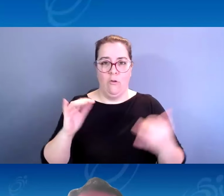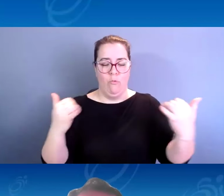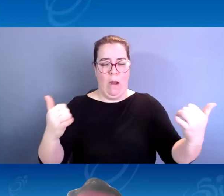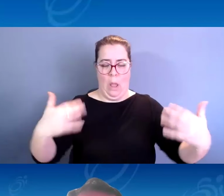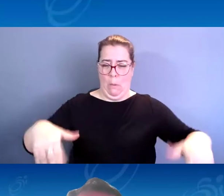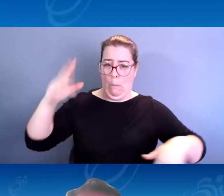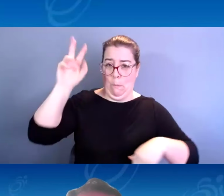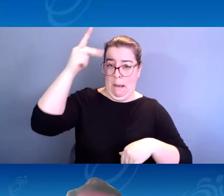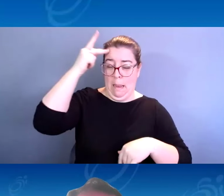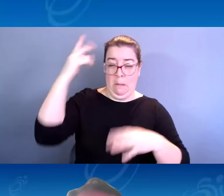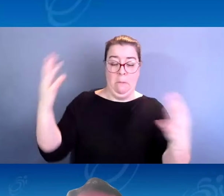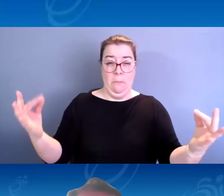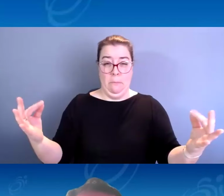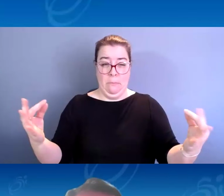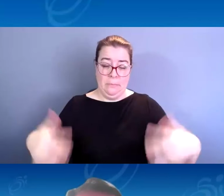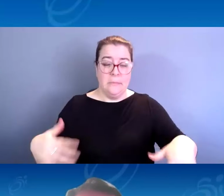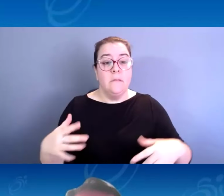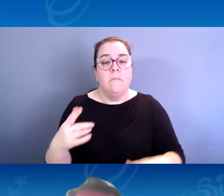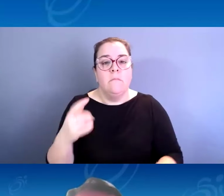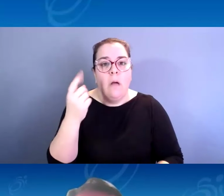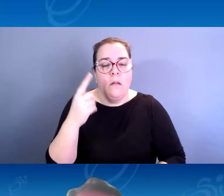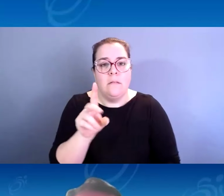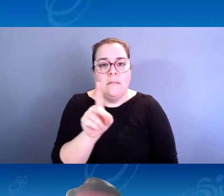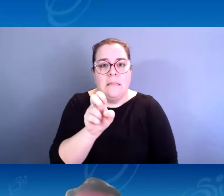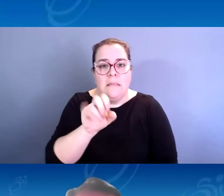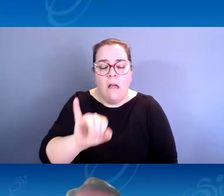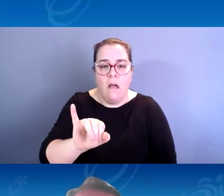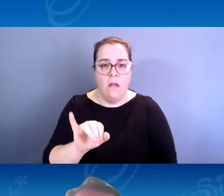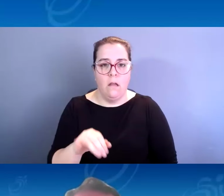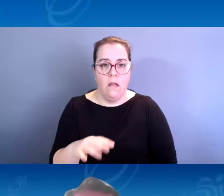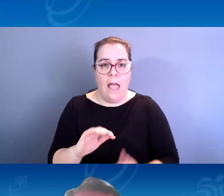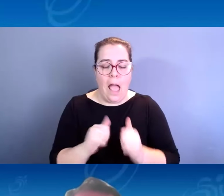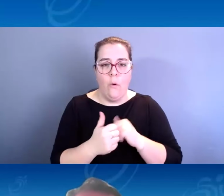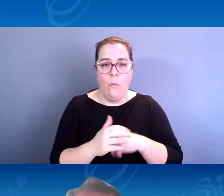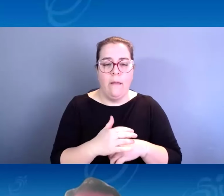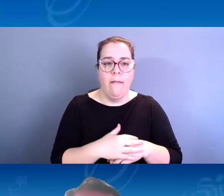But really, when we think about it, how do we meet the bust and think about what it actually means?